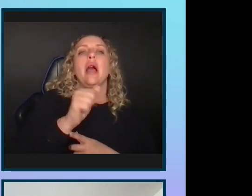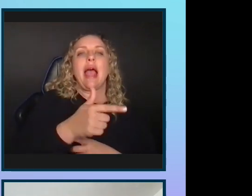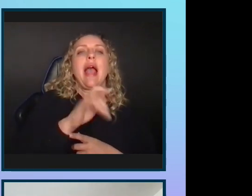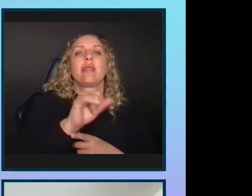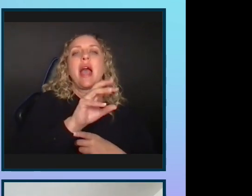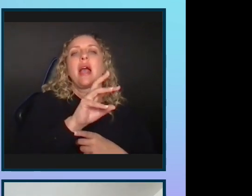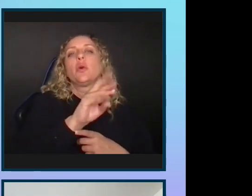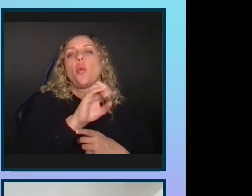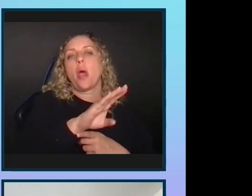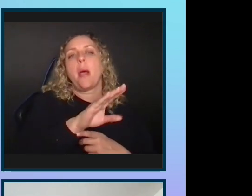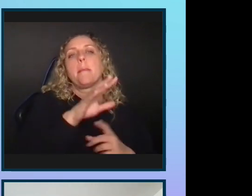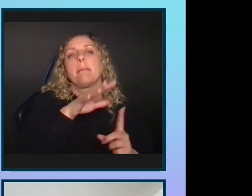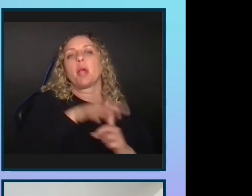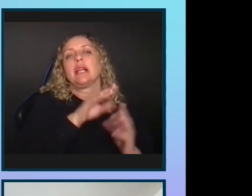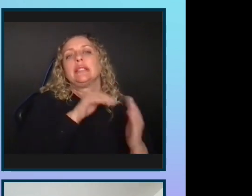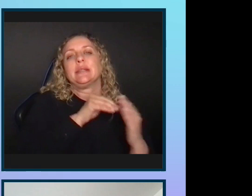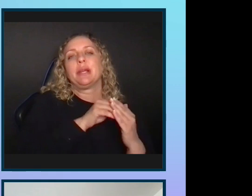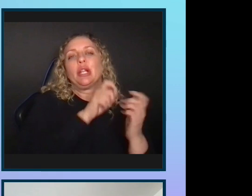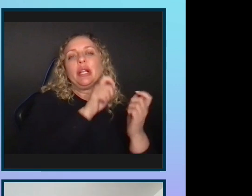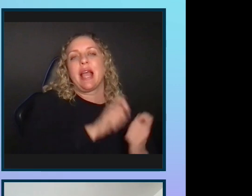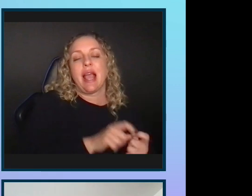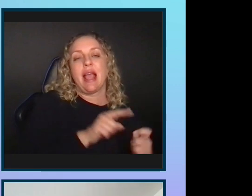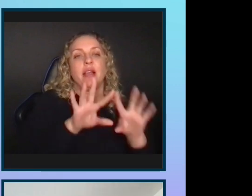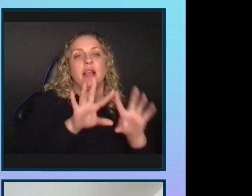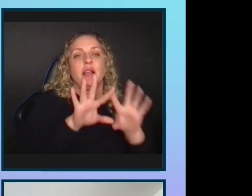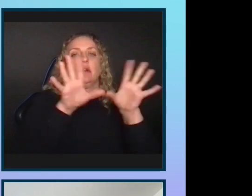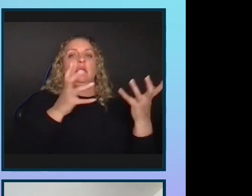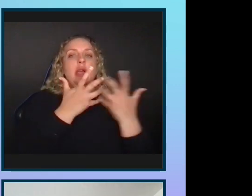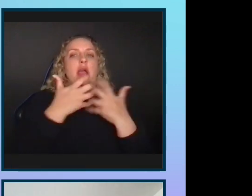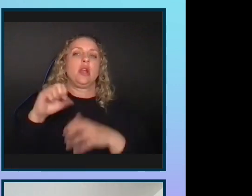which is basically a giant aggregation of guidelines, tips,